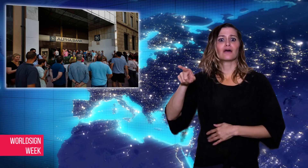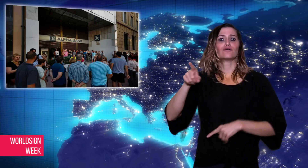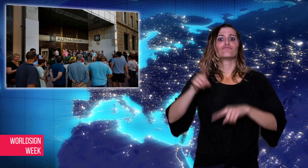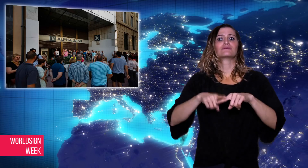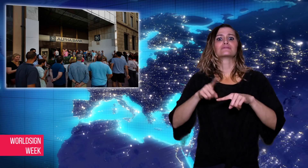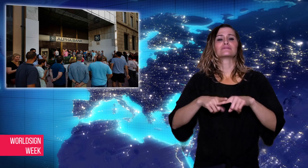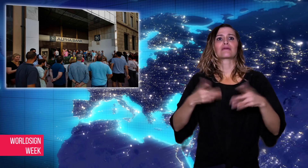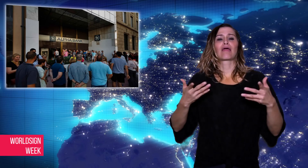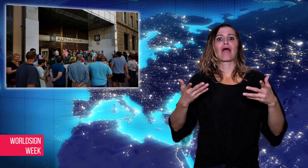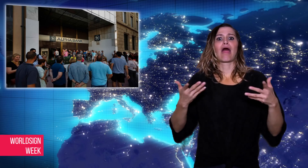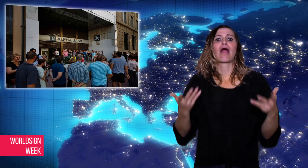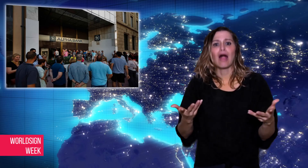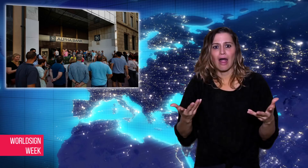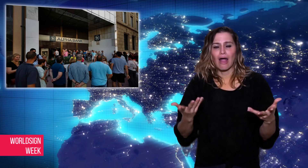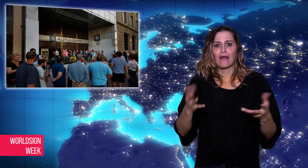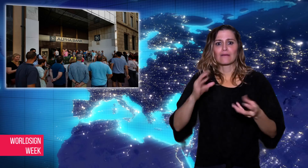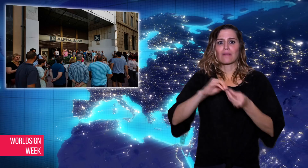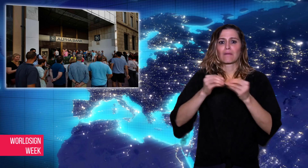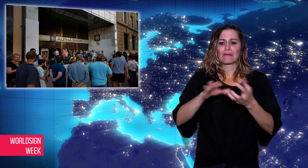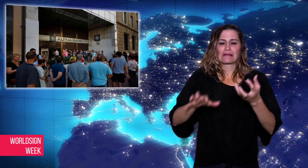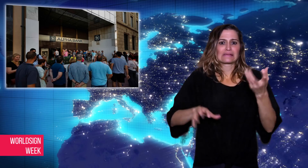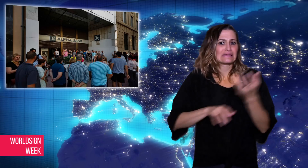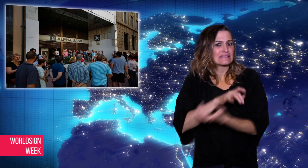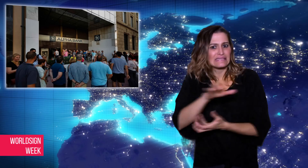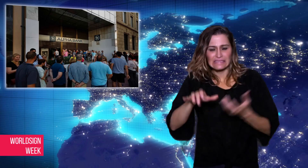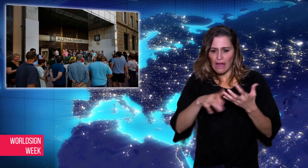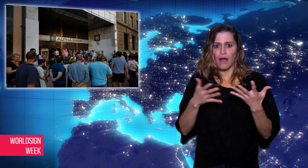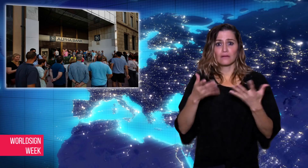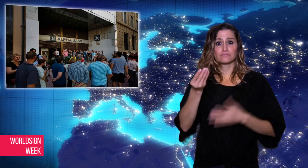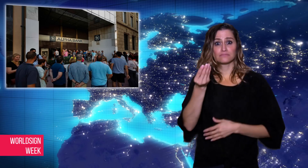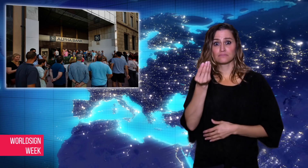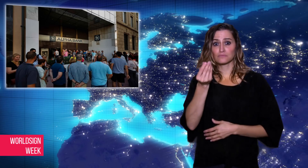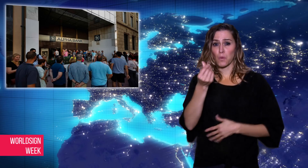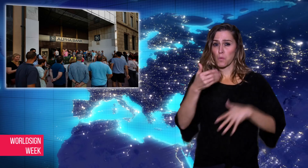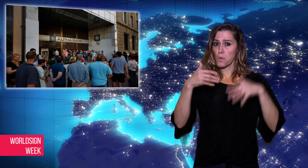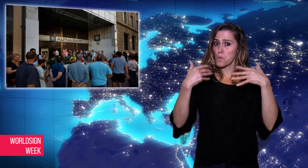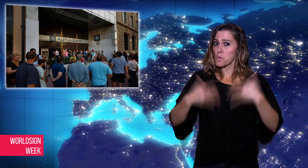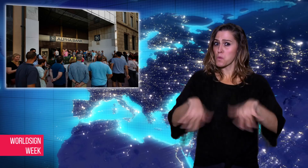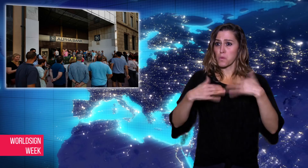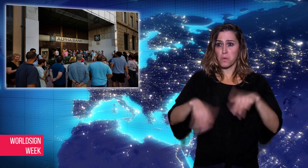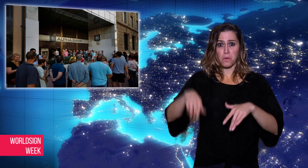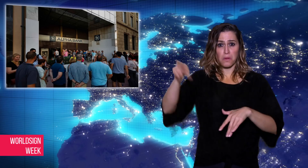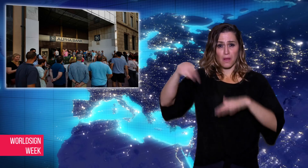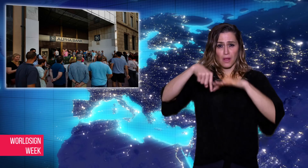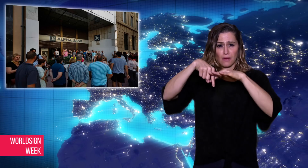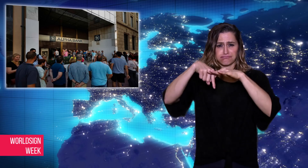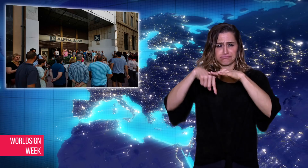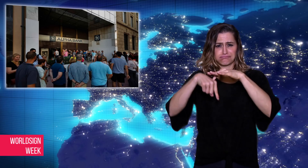stock market crash in 2008 and the